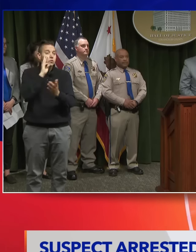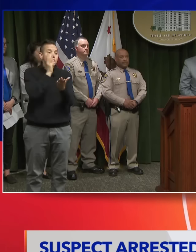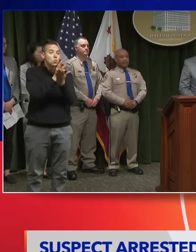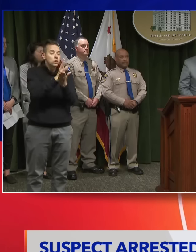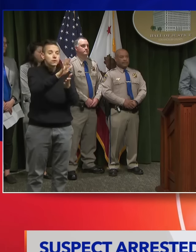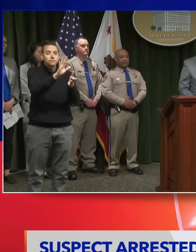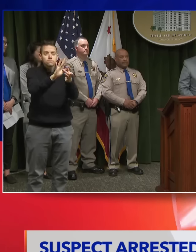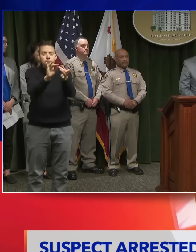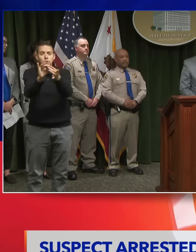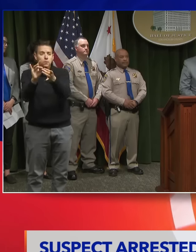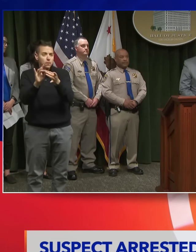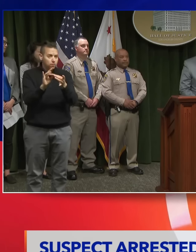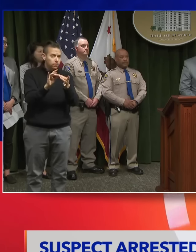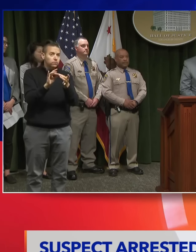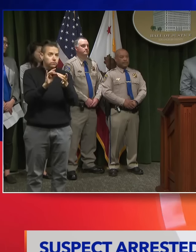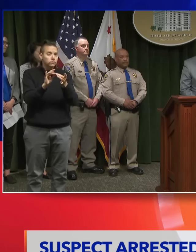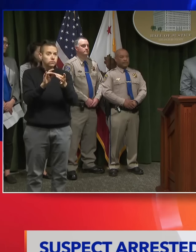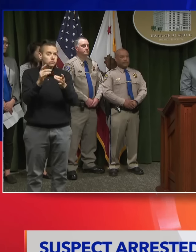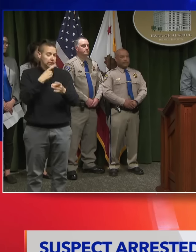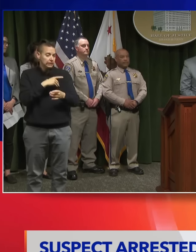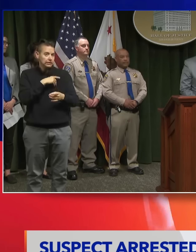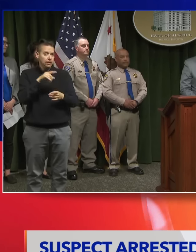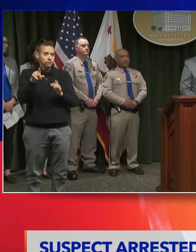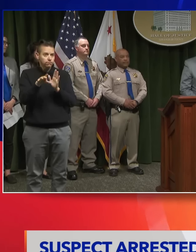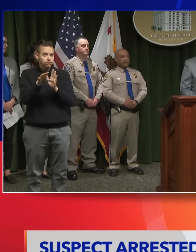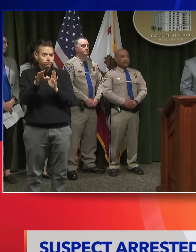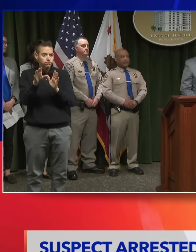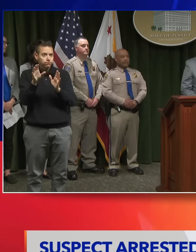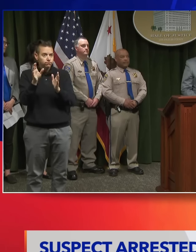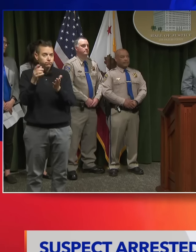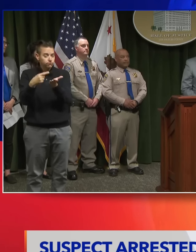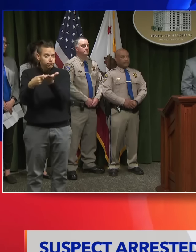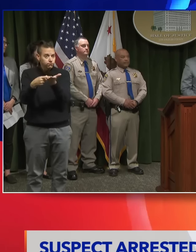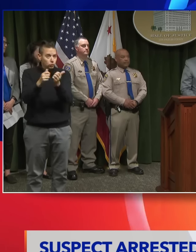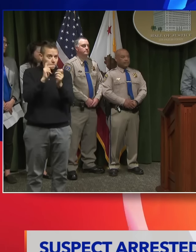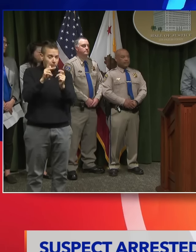RETRIEVED FROM THE SHOOTING SCENE. IN THE CITY OF WEST